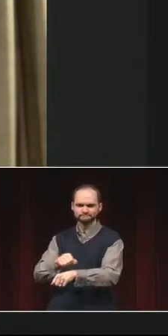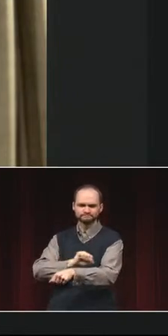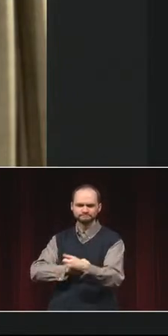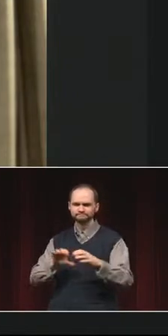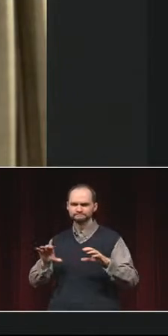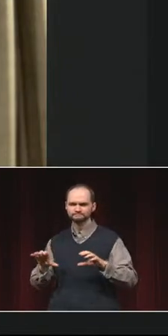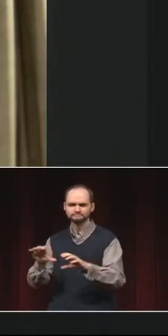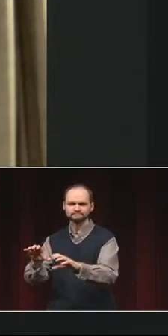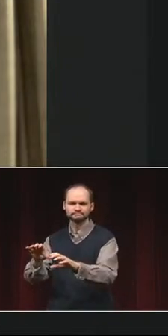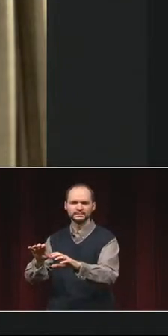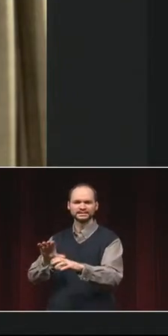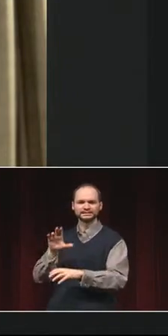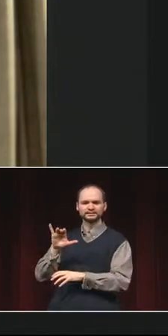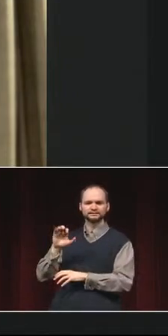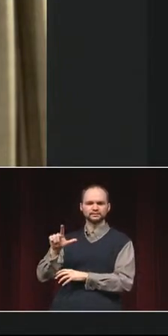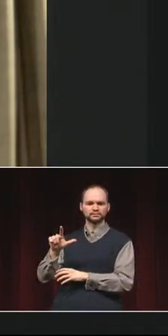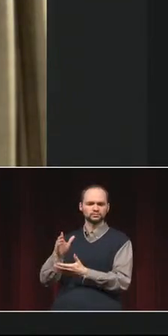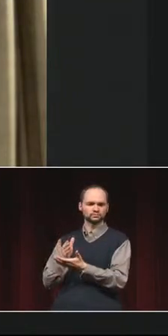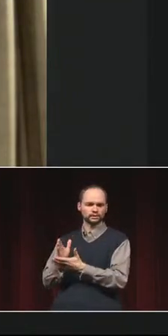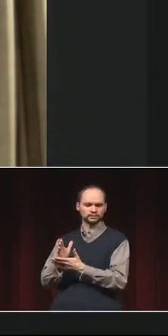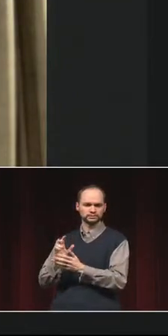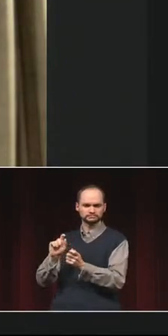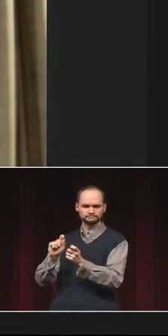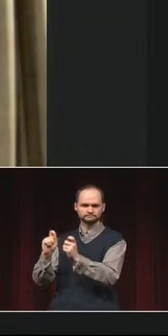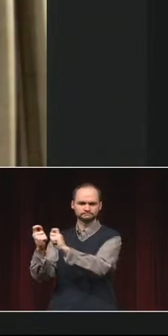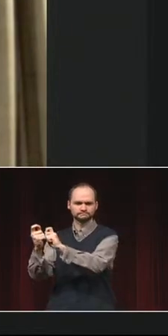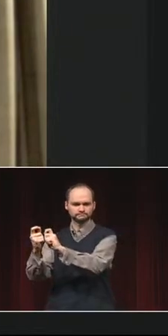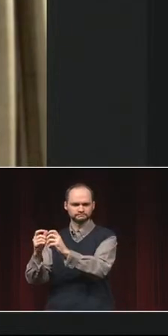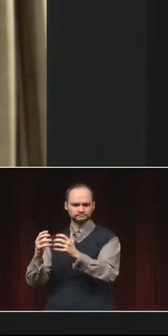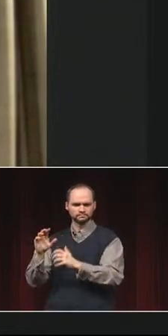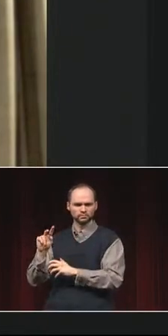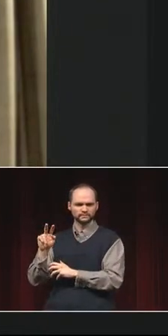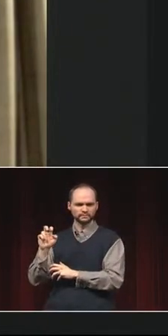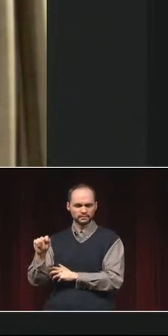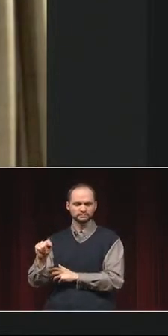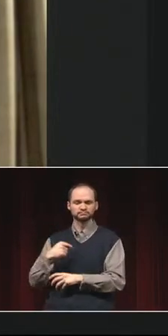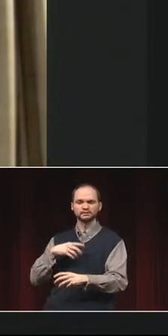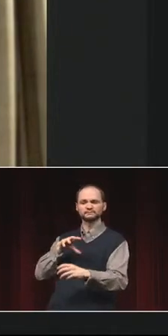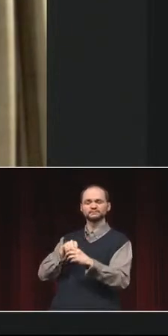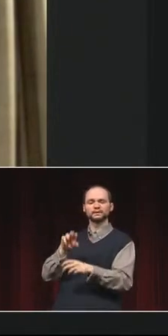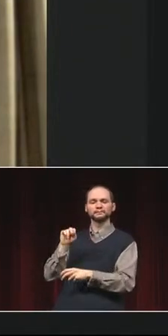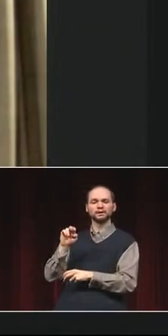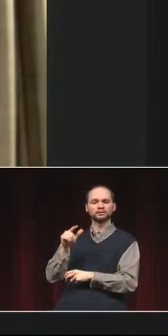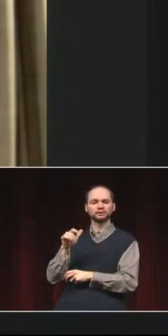and join the Montgomery chapter of the NAACP where I was elected secretary.